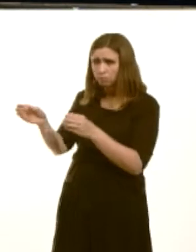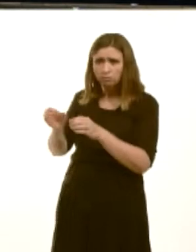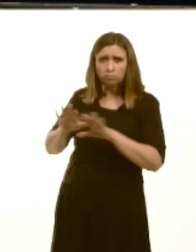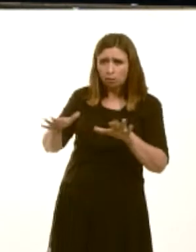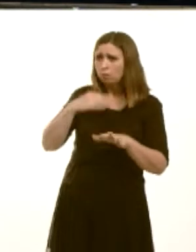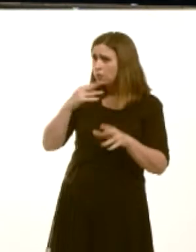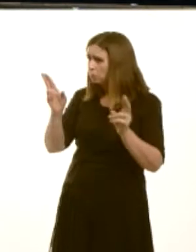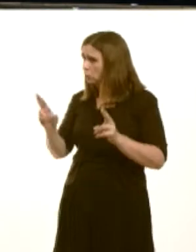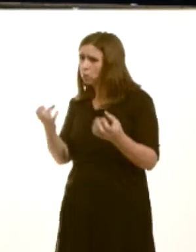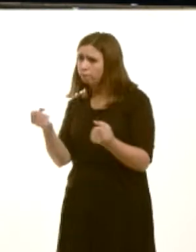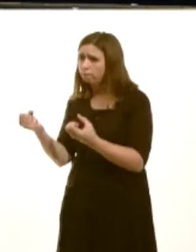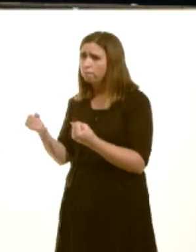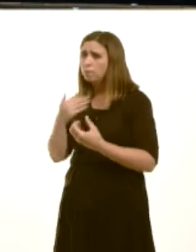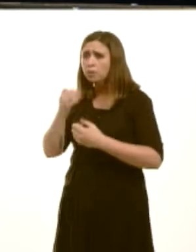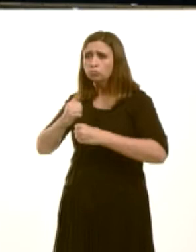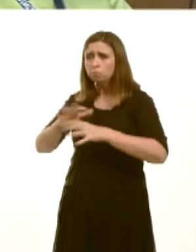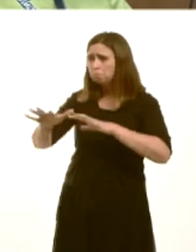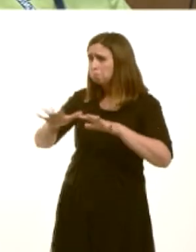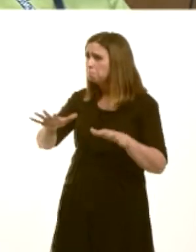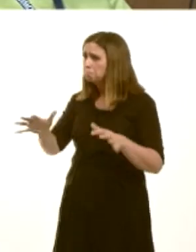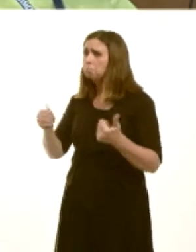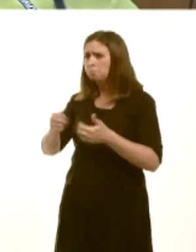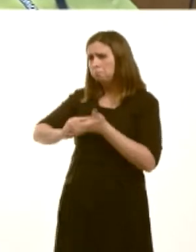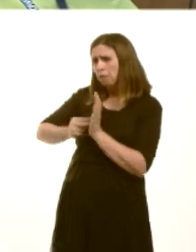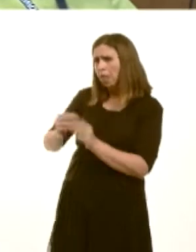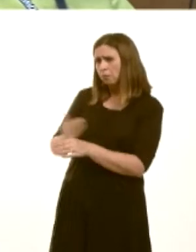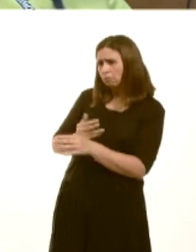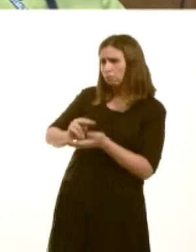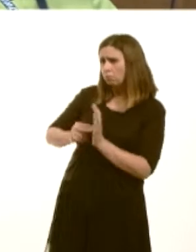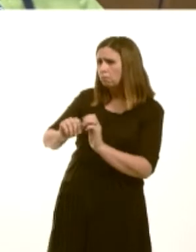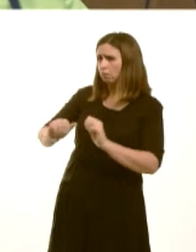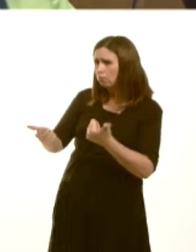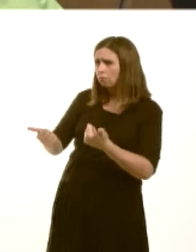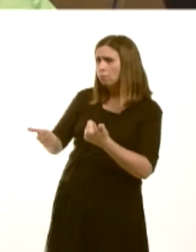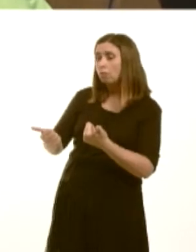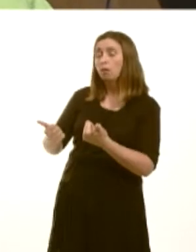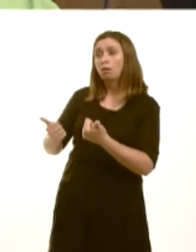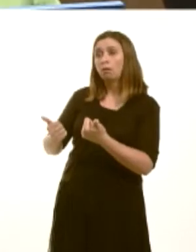itís providing efficiently and effectively for all learners. When proposing change, local